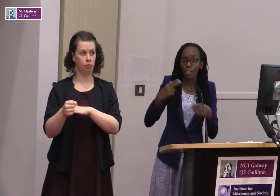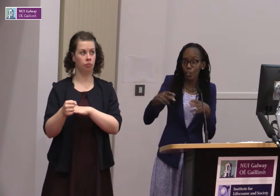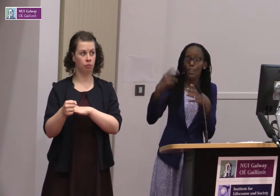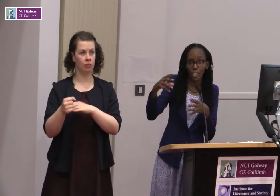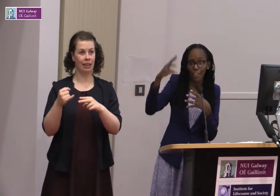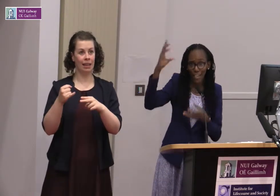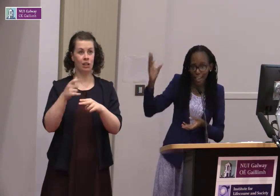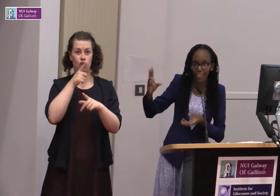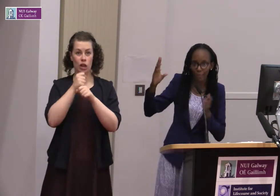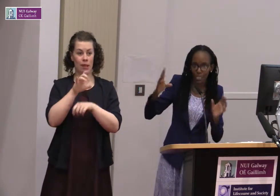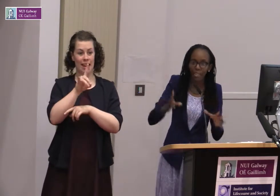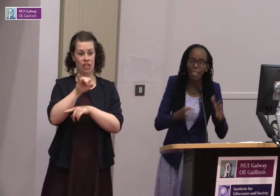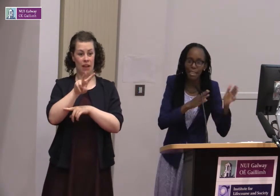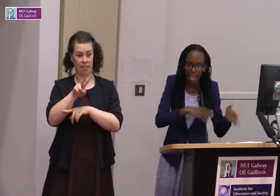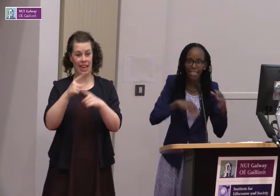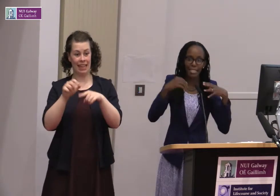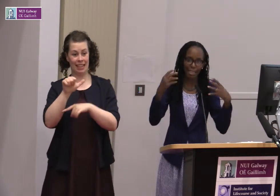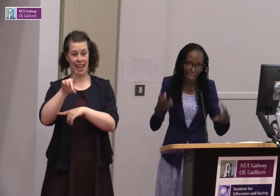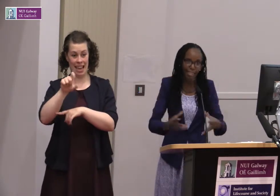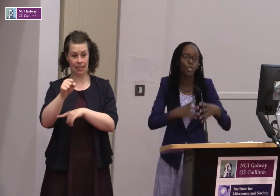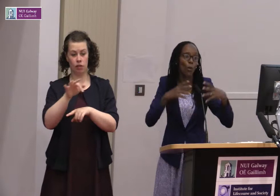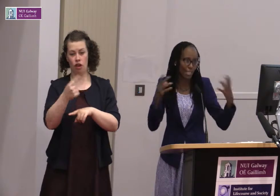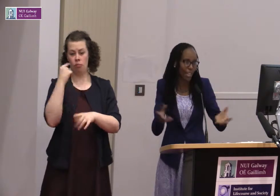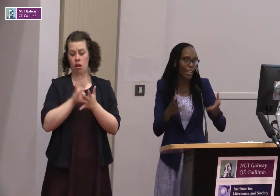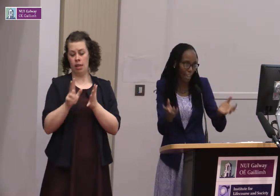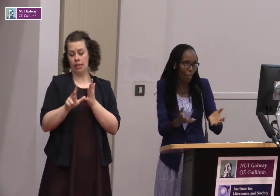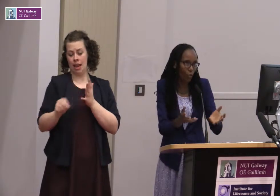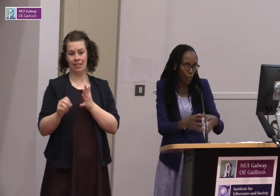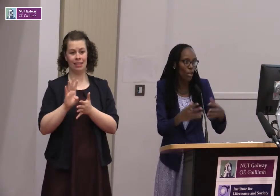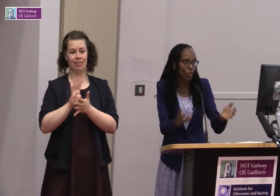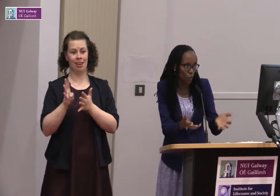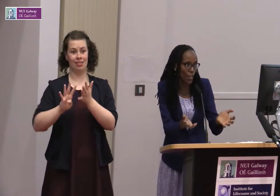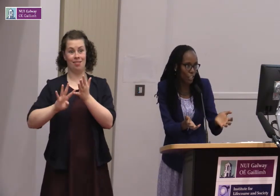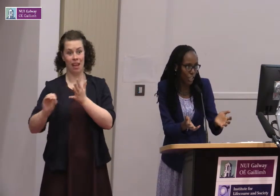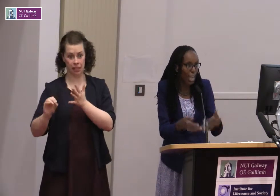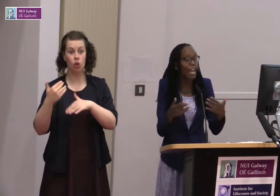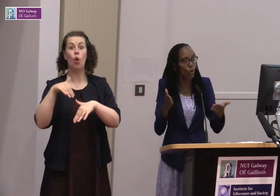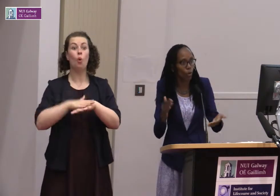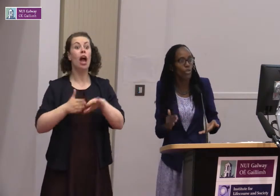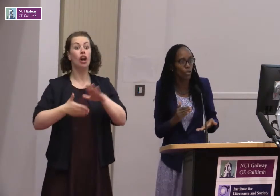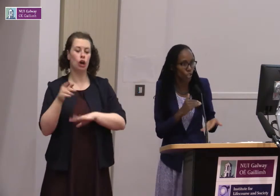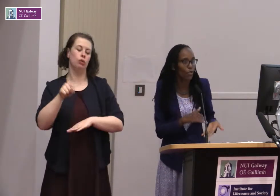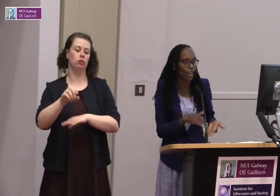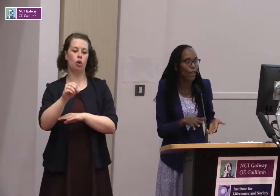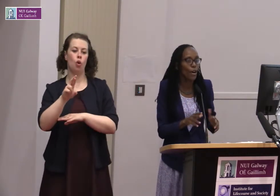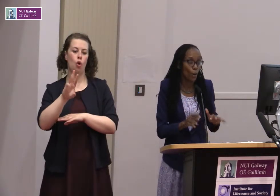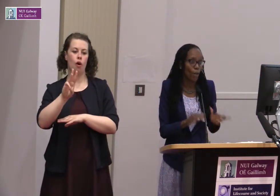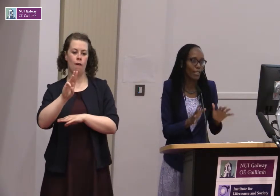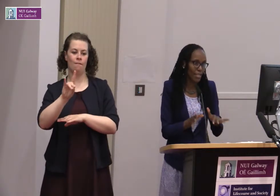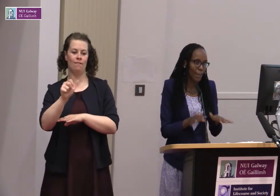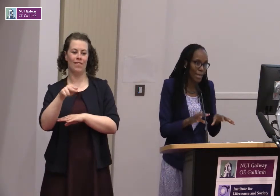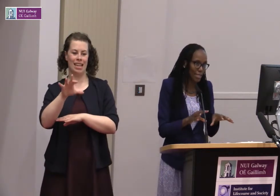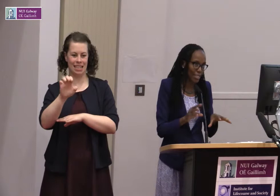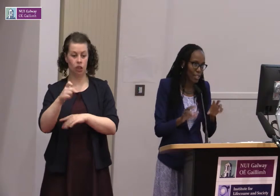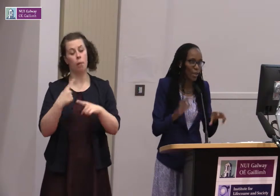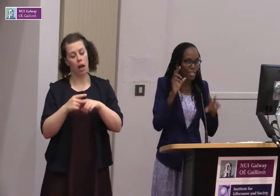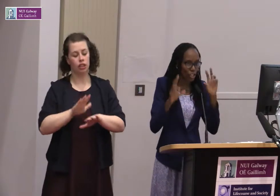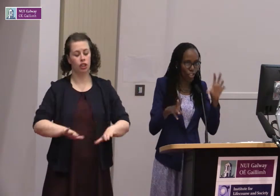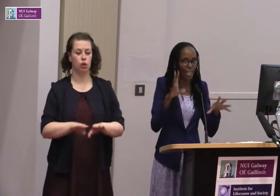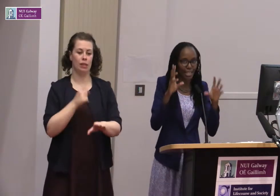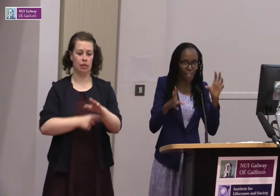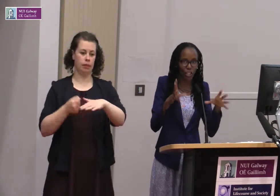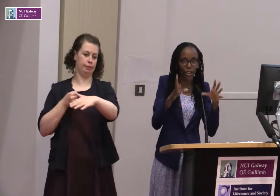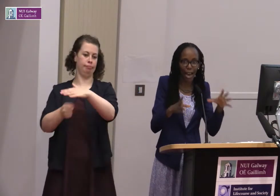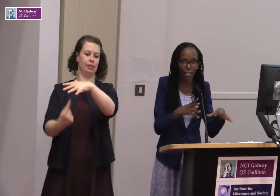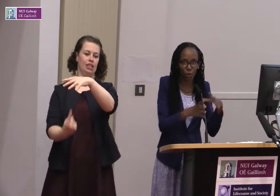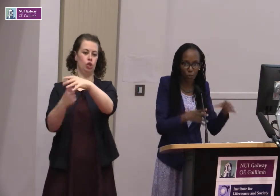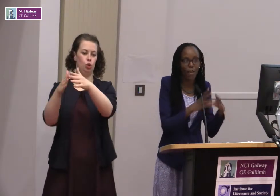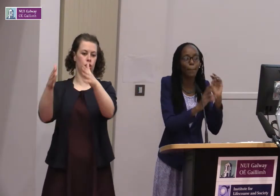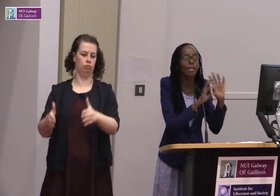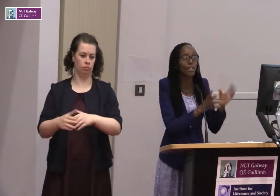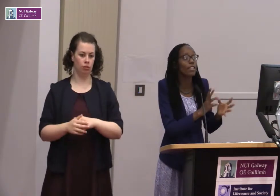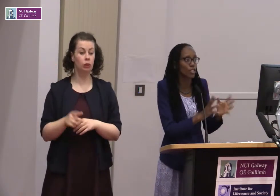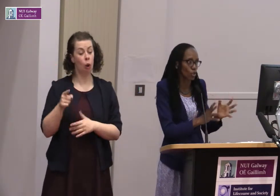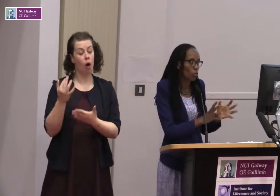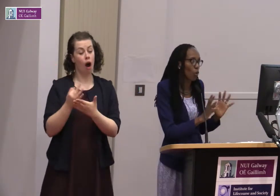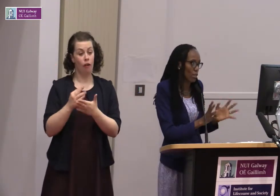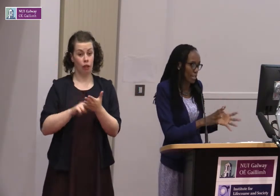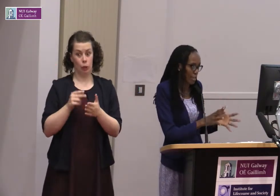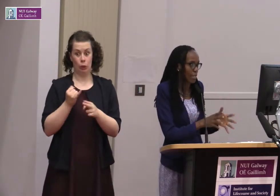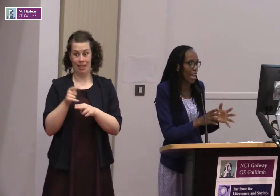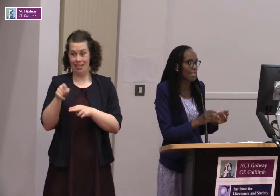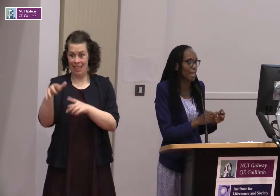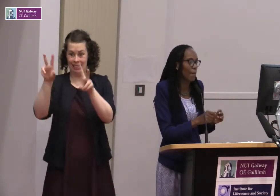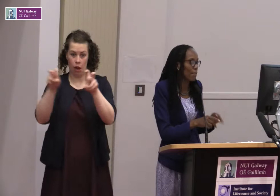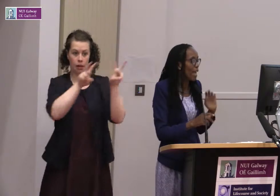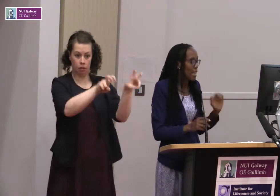context of HIV AIDS in 80s and 90s are dealt with.